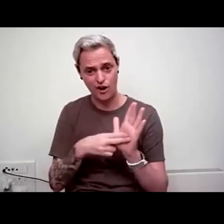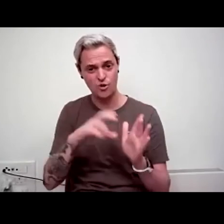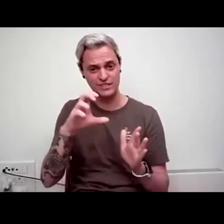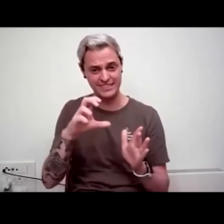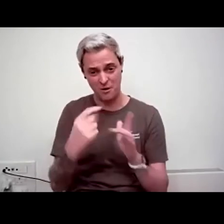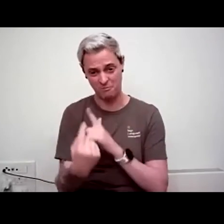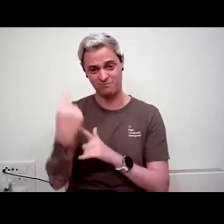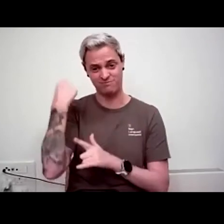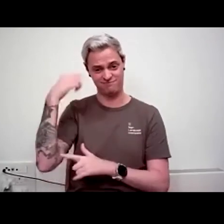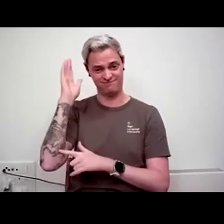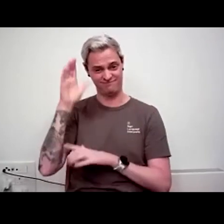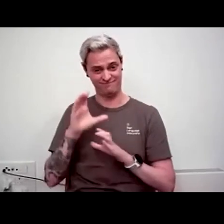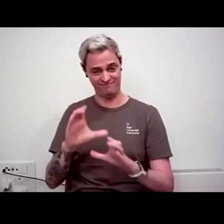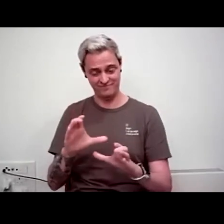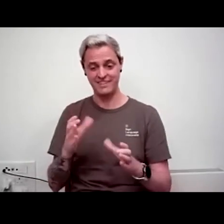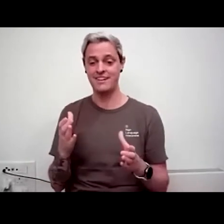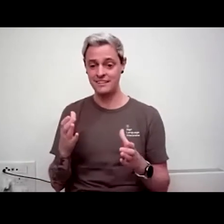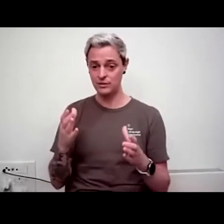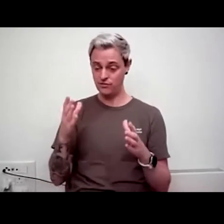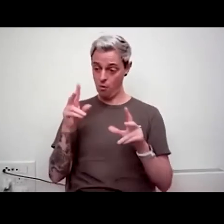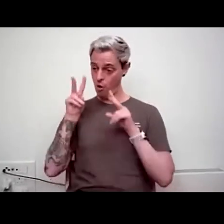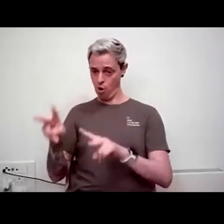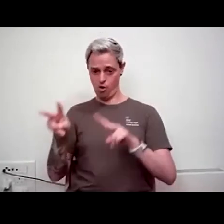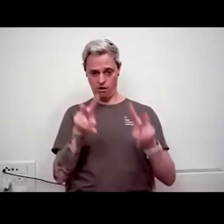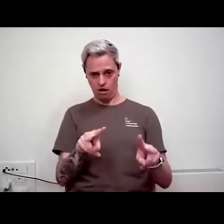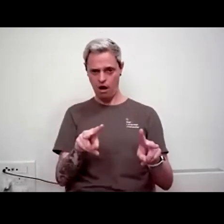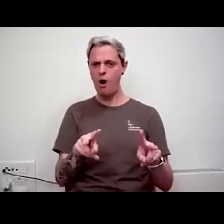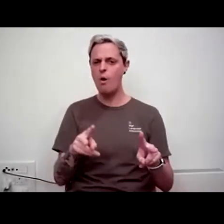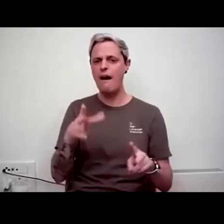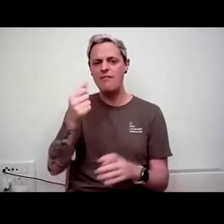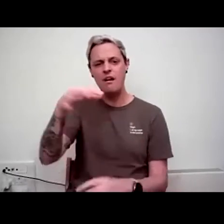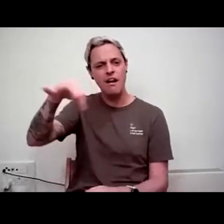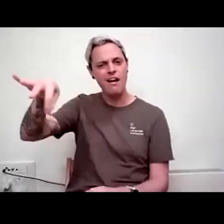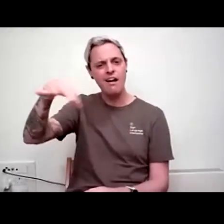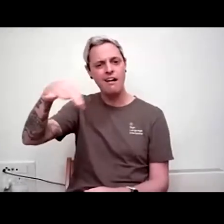The focus remains precisely on the appearance of there being some visible diversity in the congregation,